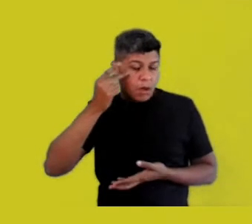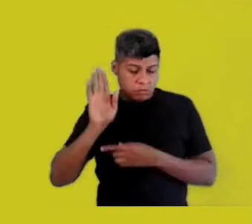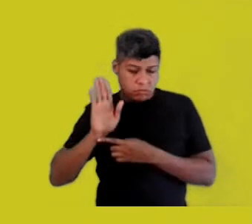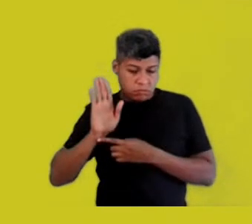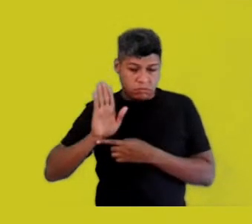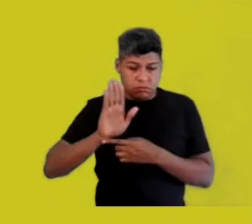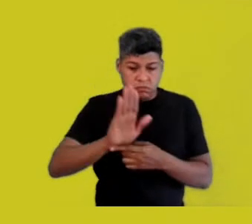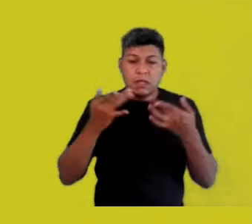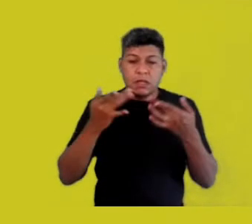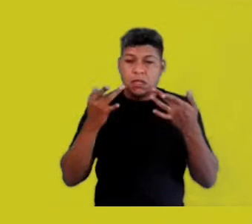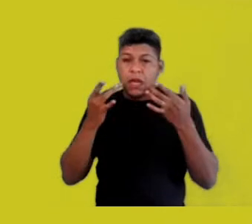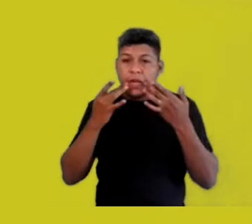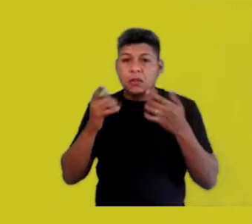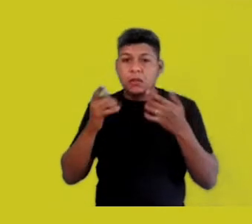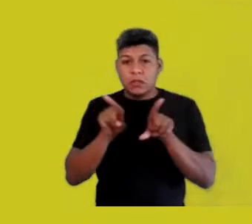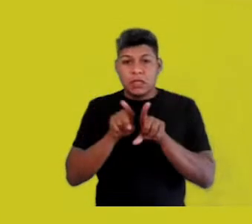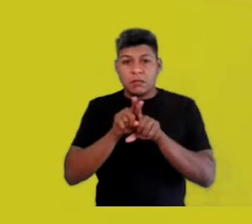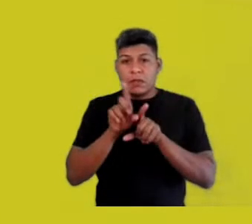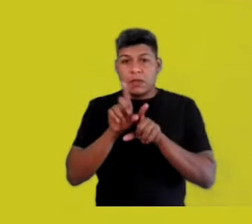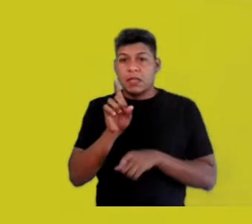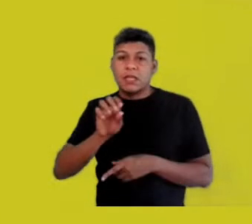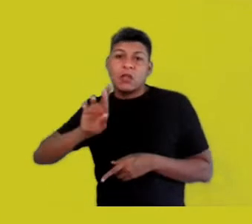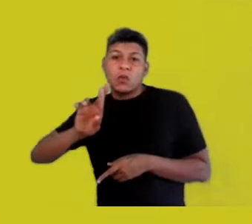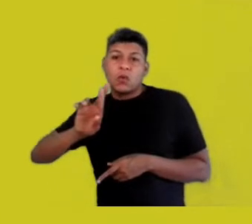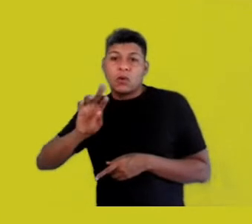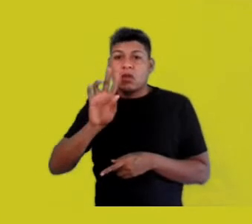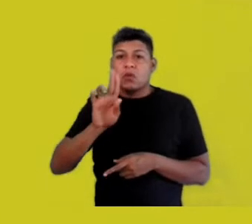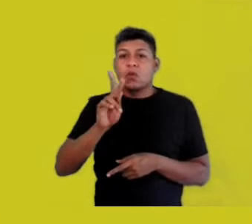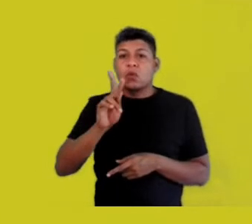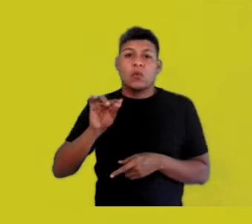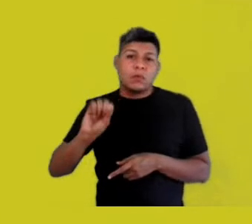She was also director of USP’s theater, TUSP.